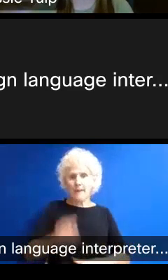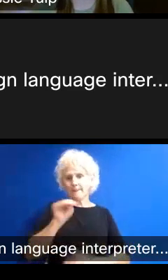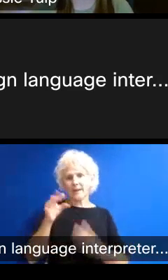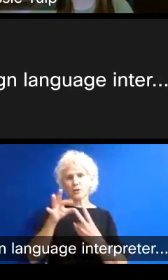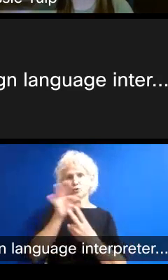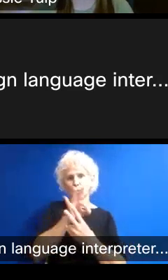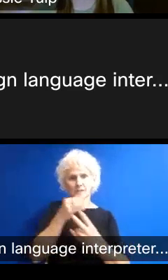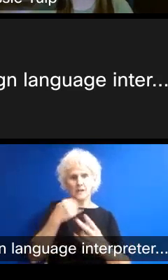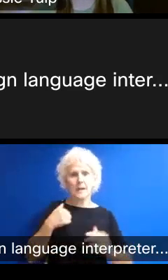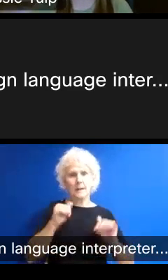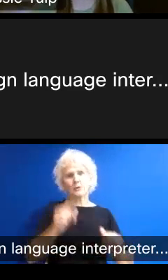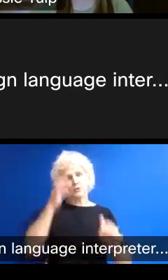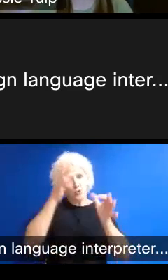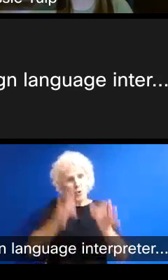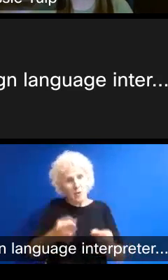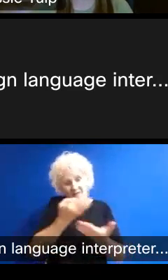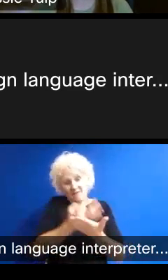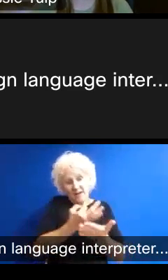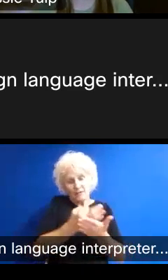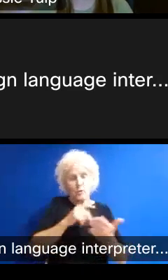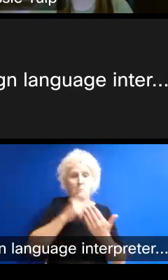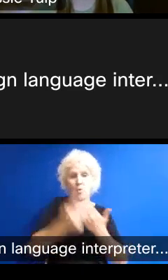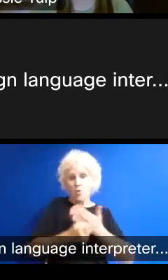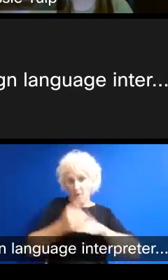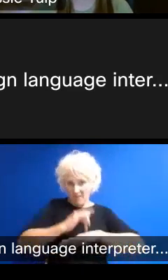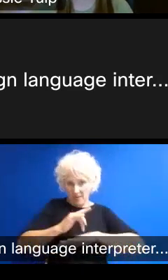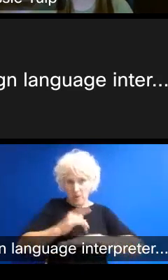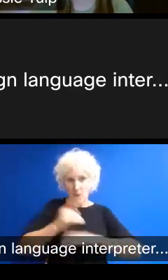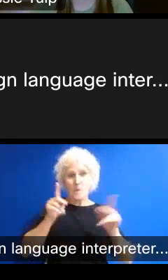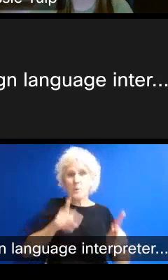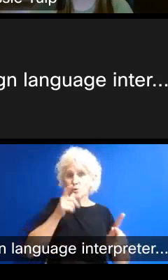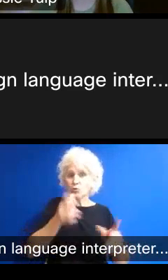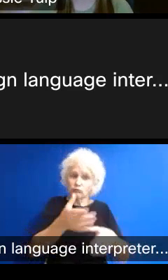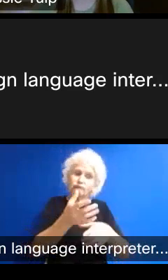determine financial and program eligibility for a person who requests services and supports,